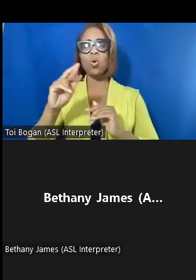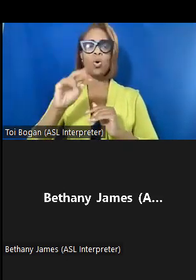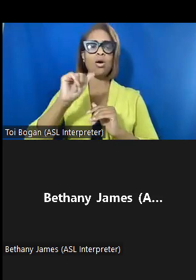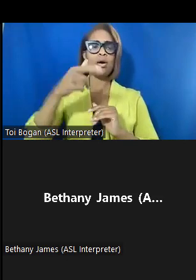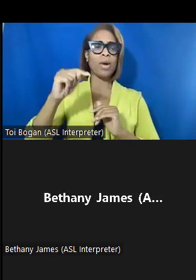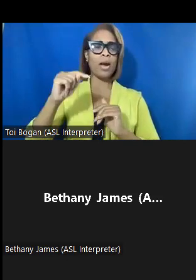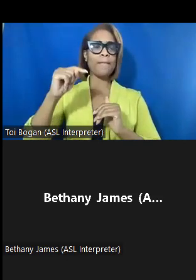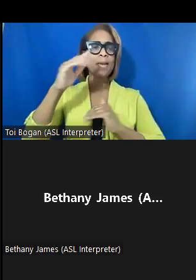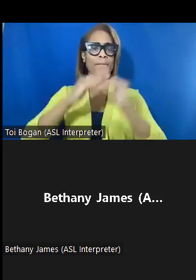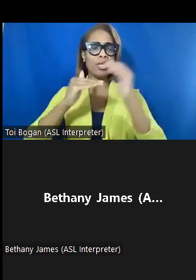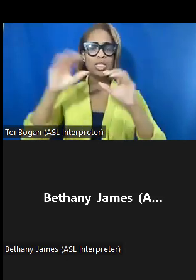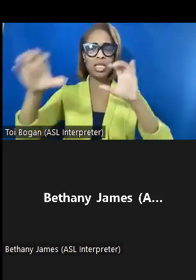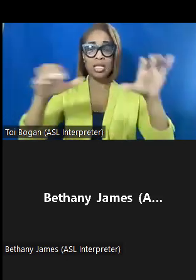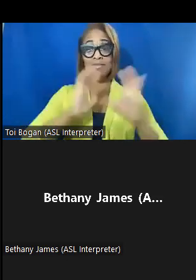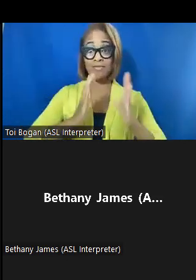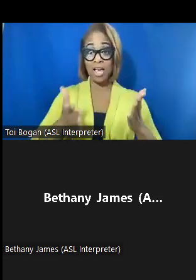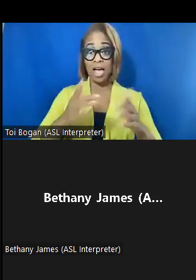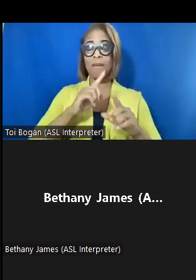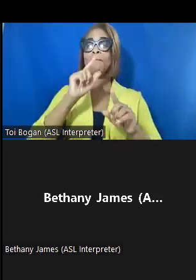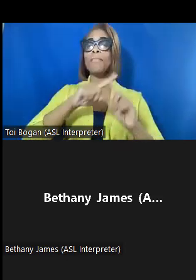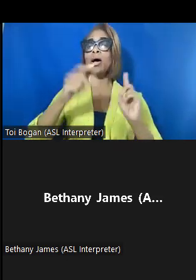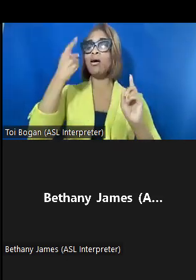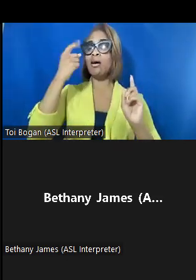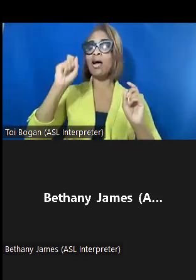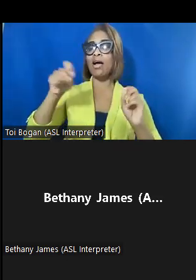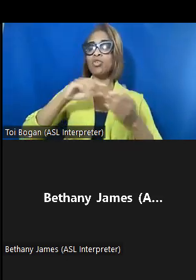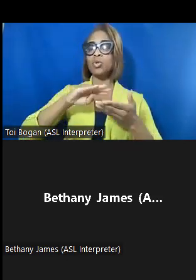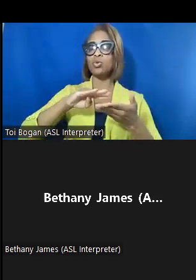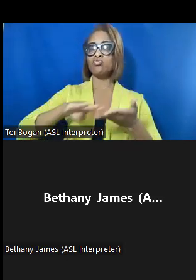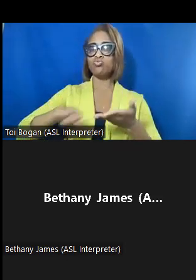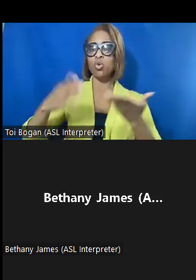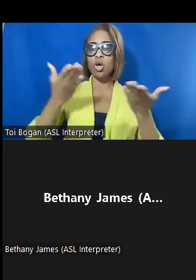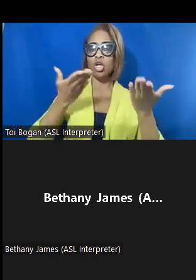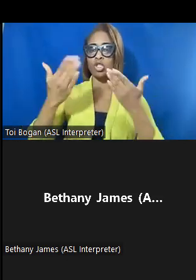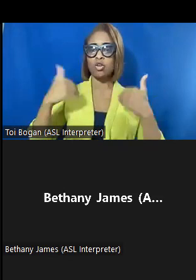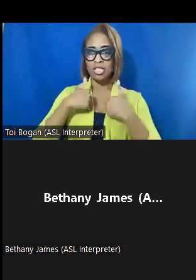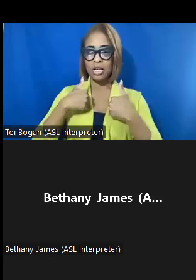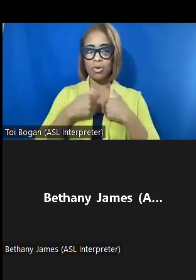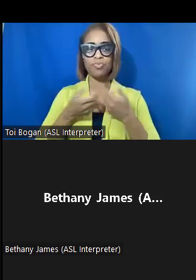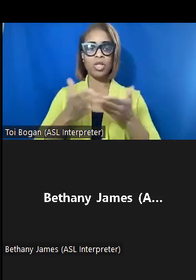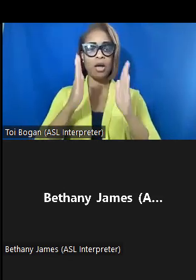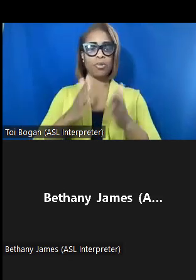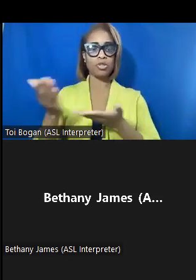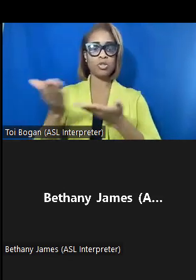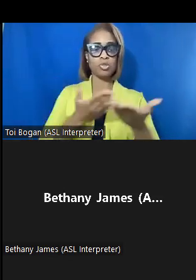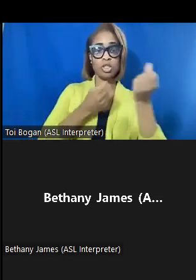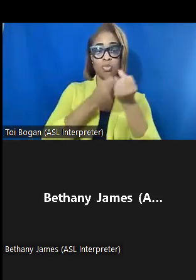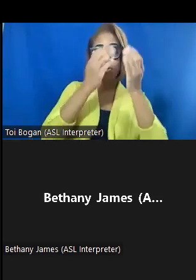that, that's fine as long as they make exceptions for service animals. Allowing a person to bring a support person to complete an application.